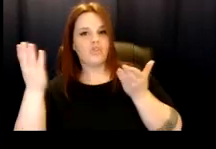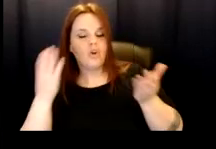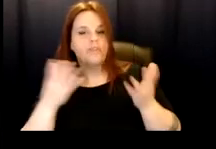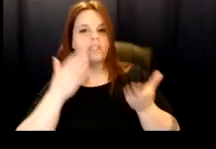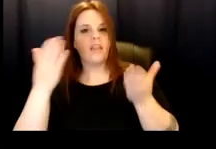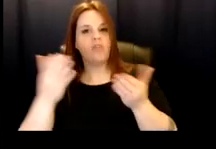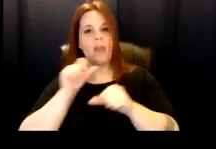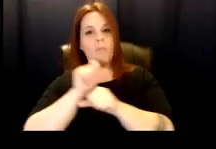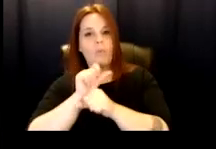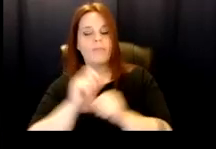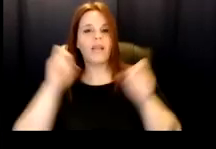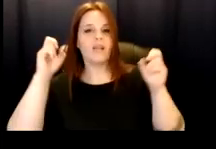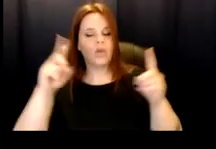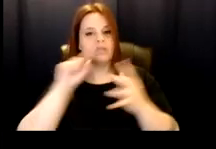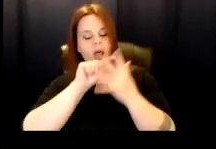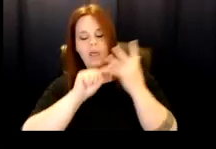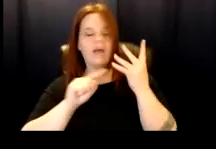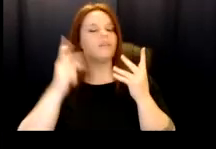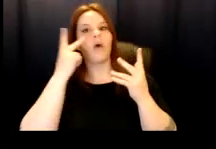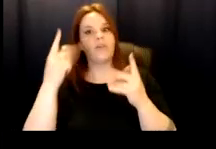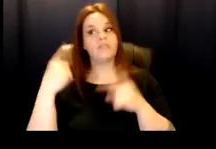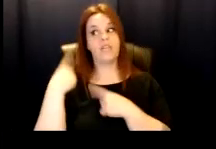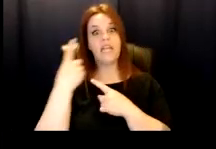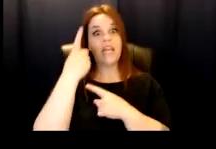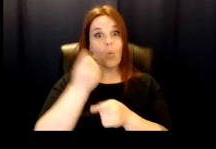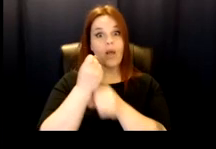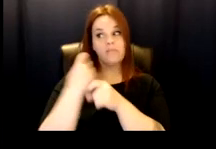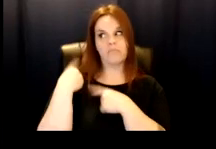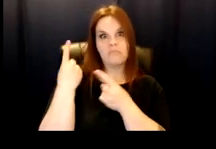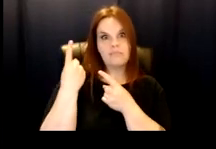employment and education that we have seen over the past year alone, your work is more